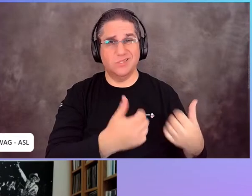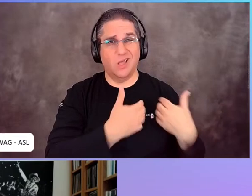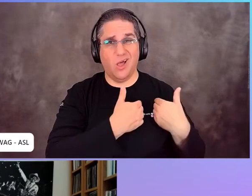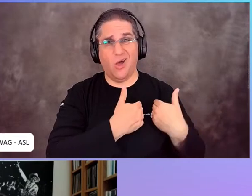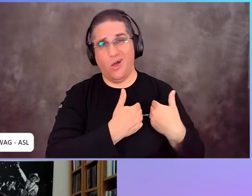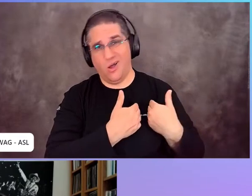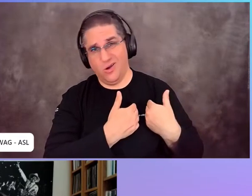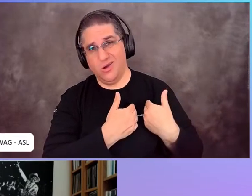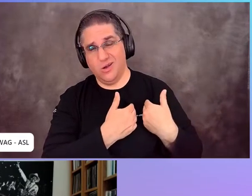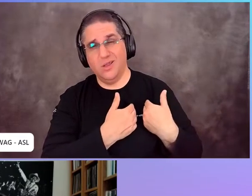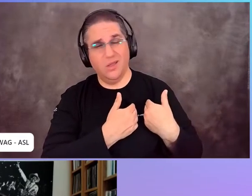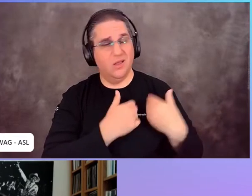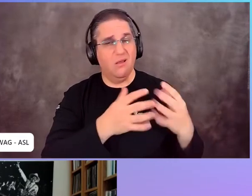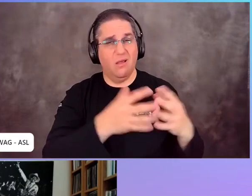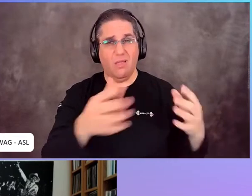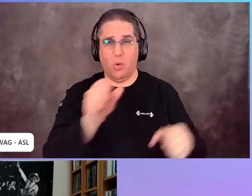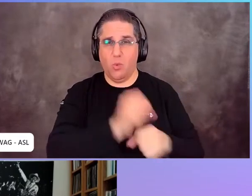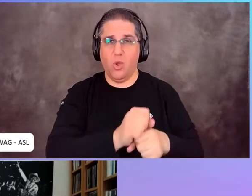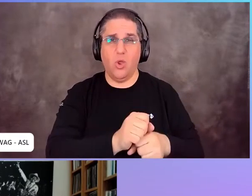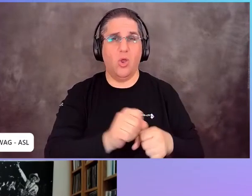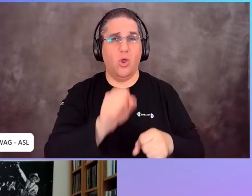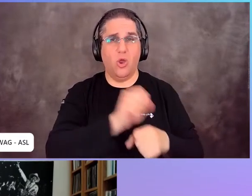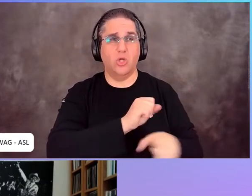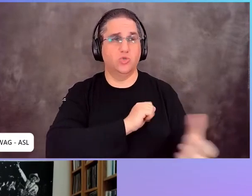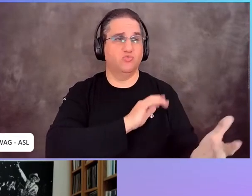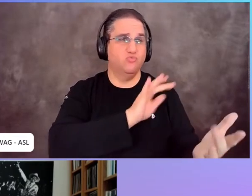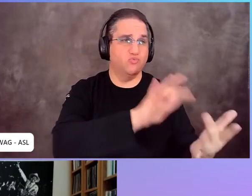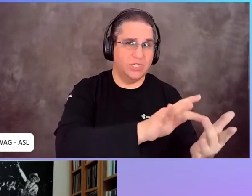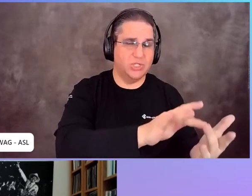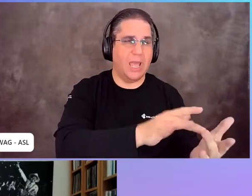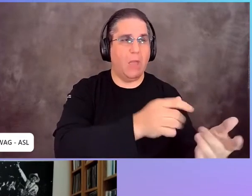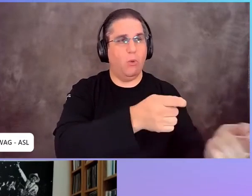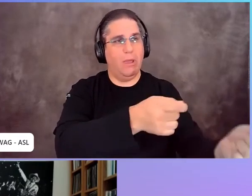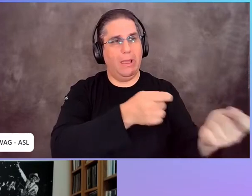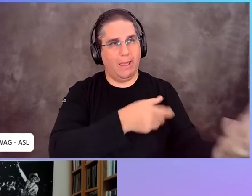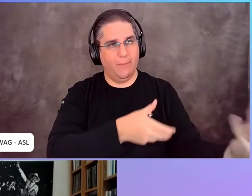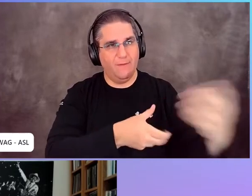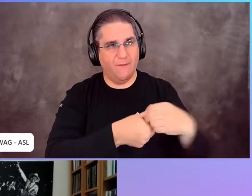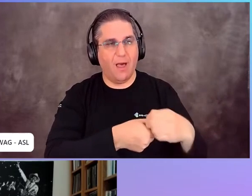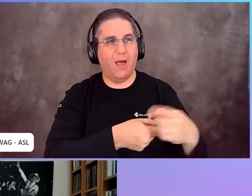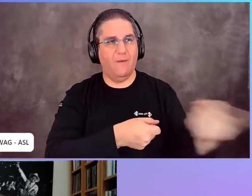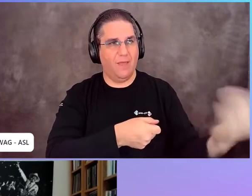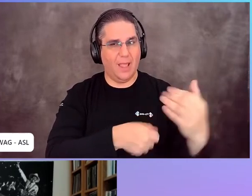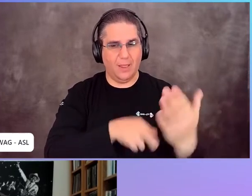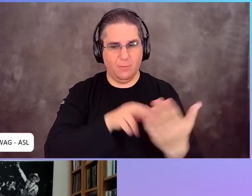currently engaging on a one to one with public bodies such